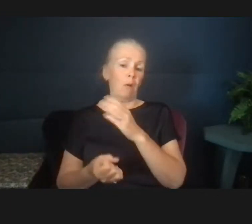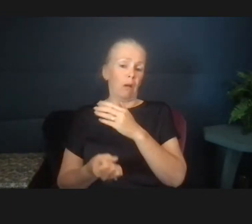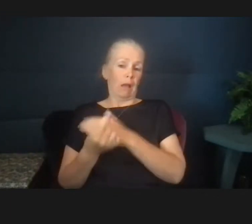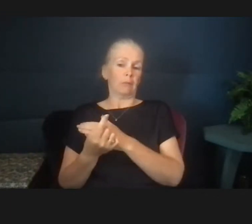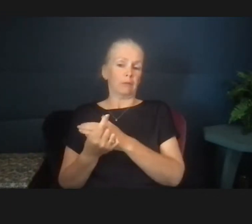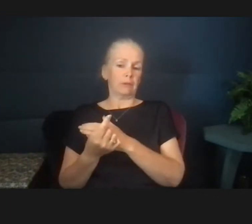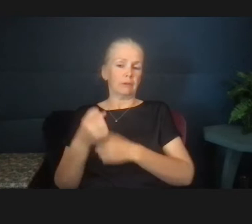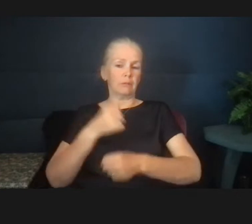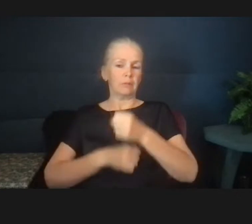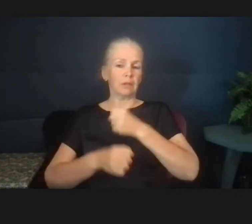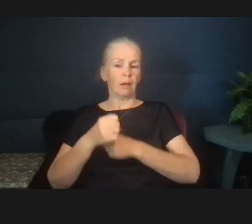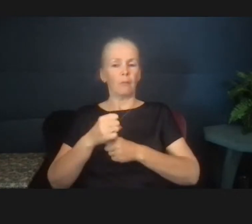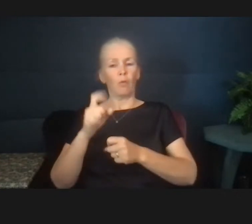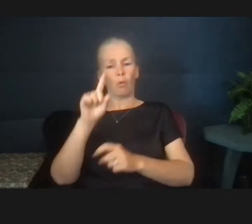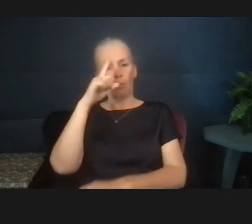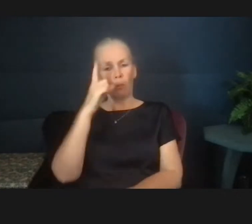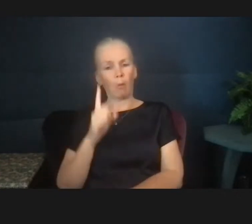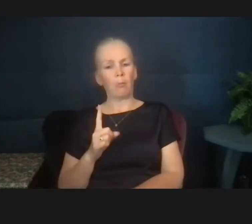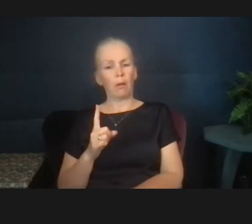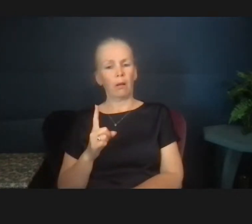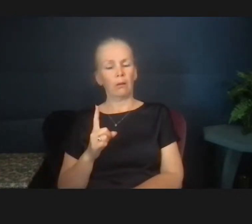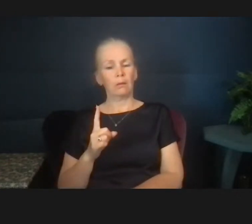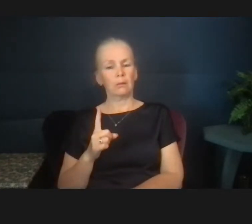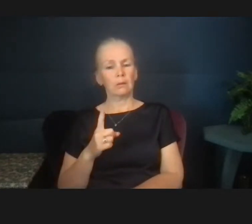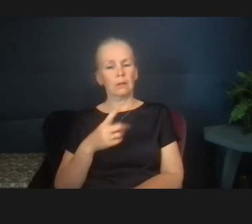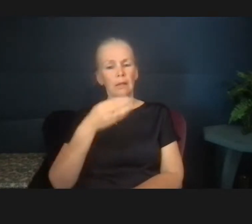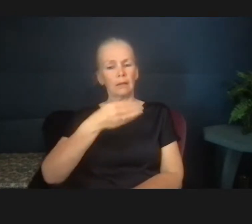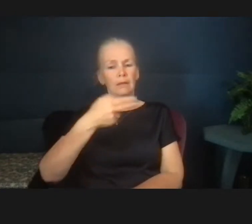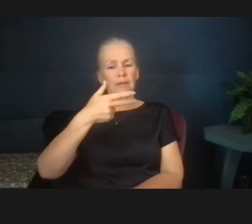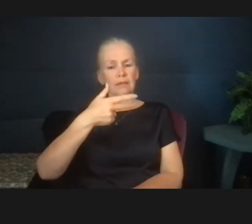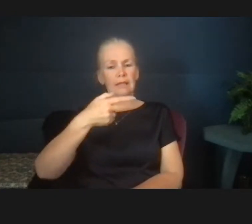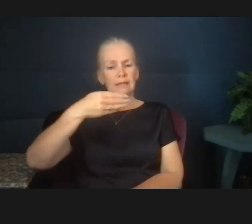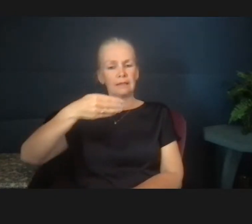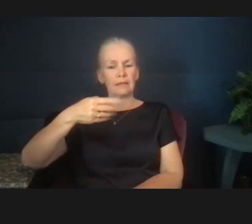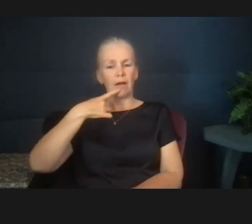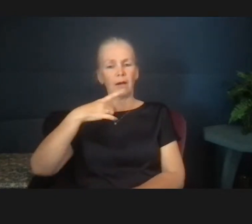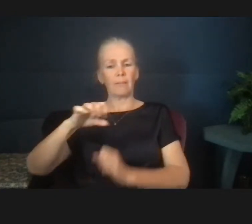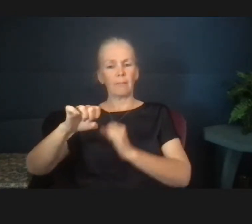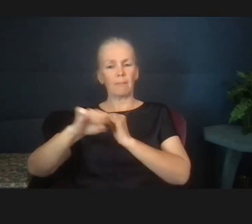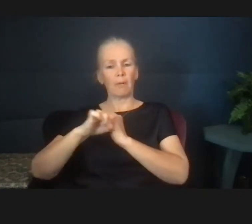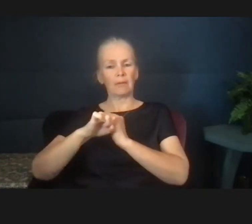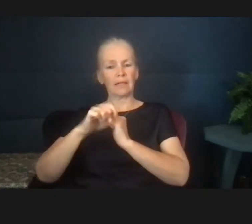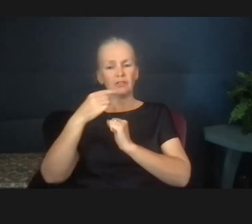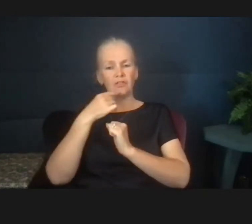sort of, much more popular in in this 1989 publication. She describes intersectionality as